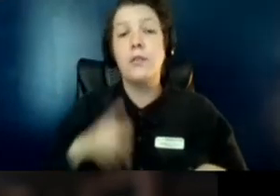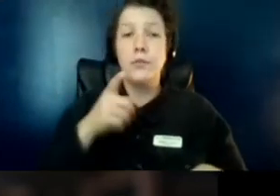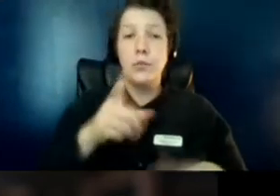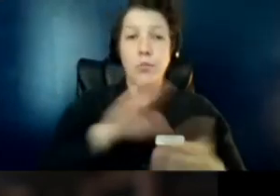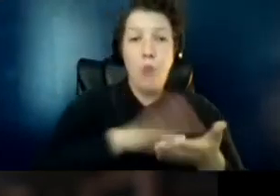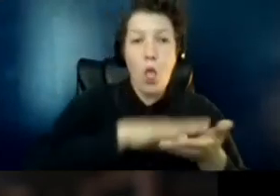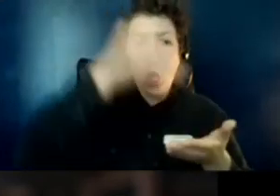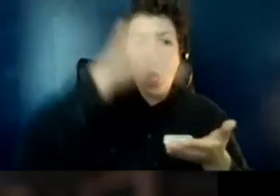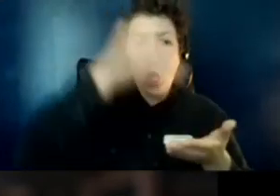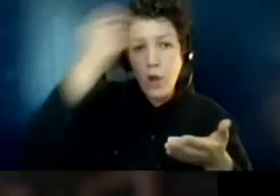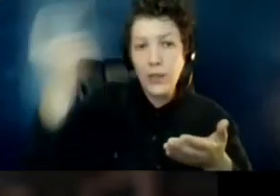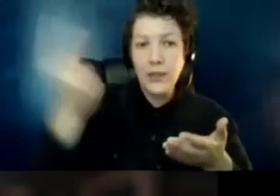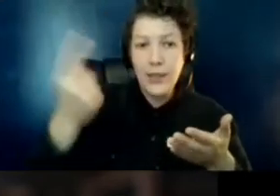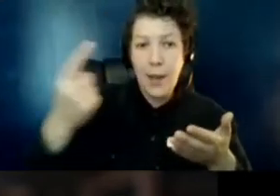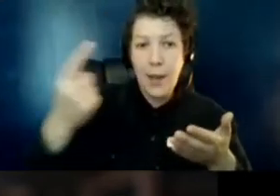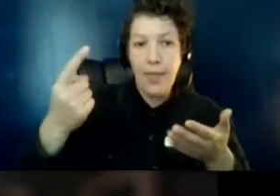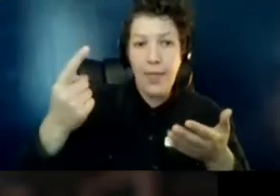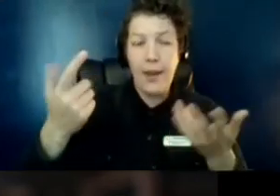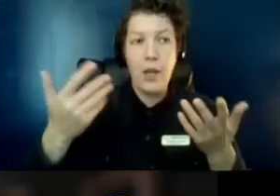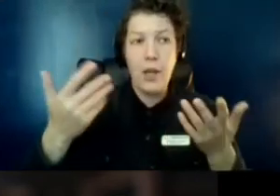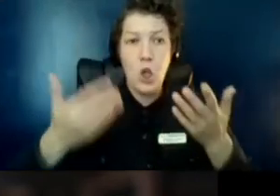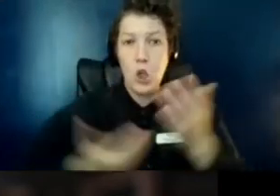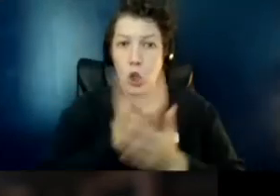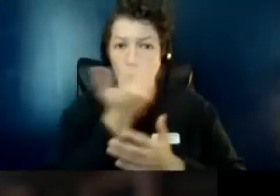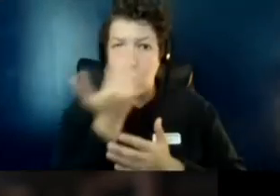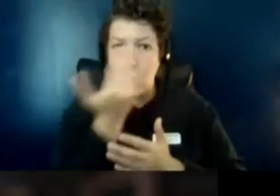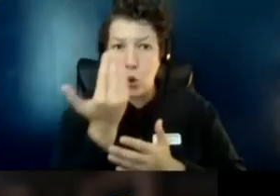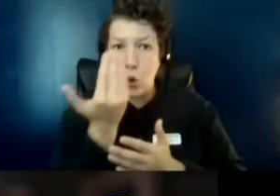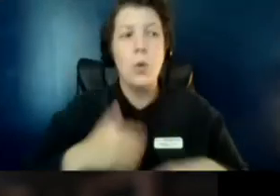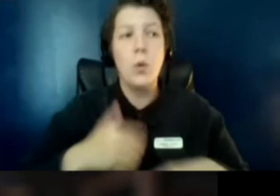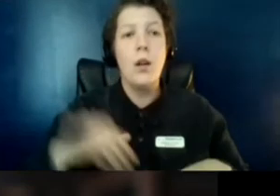maybe at the beginning of the sprint you meet with potential user to understand what they